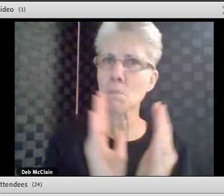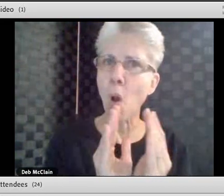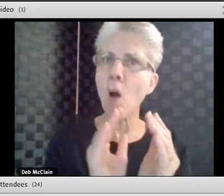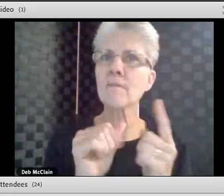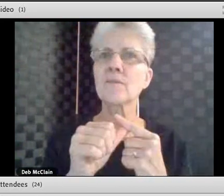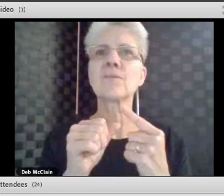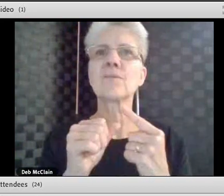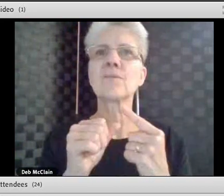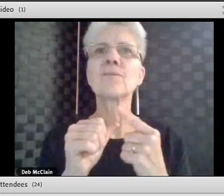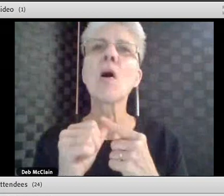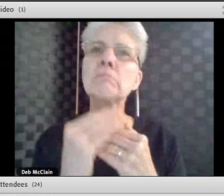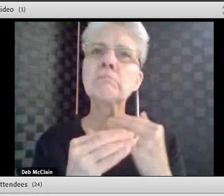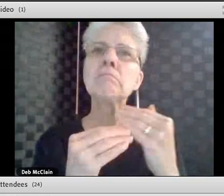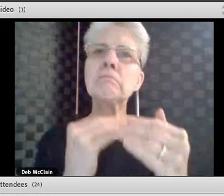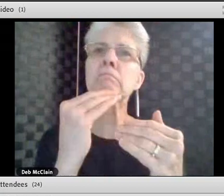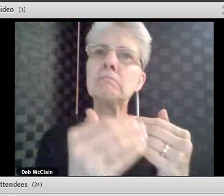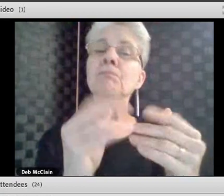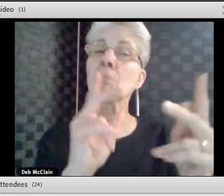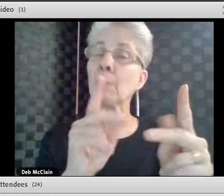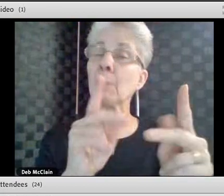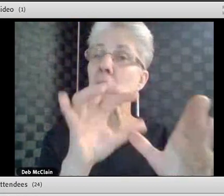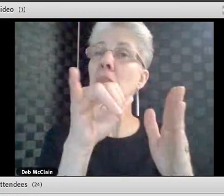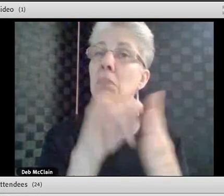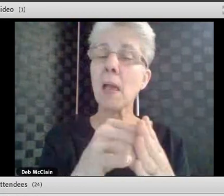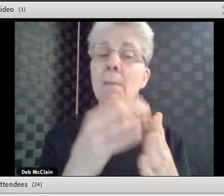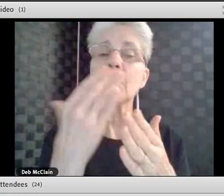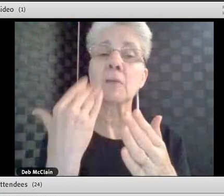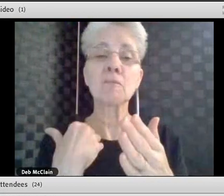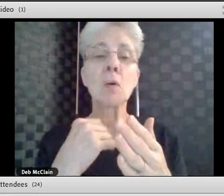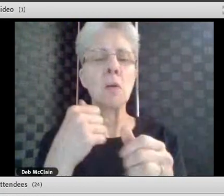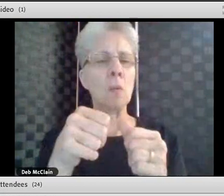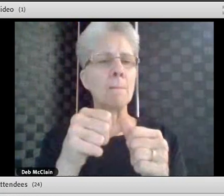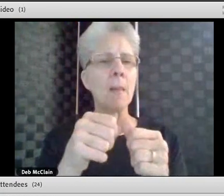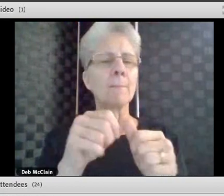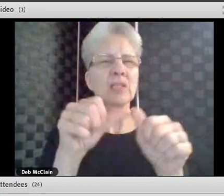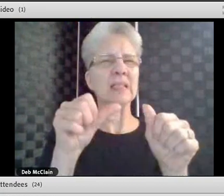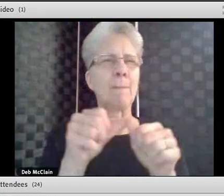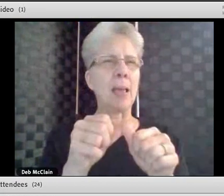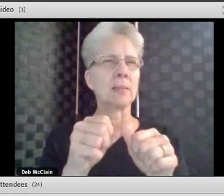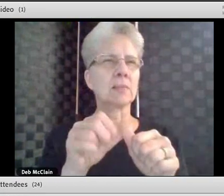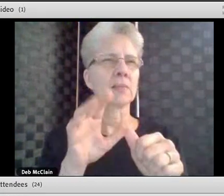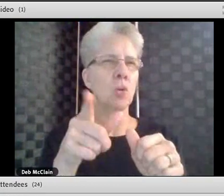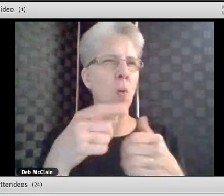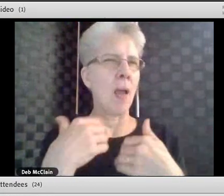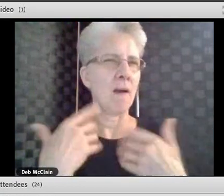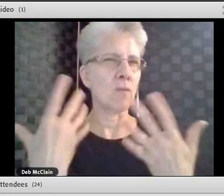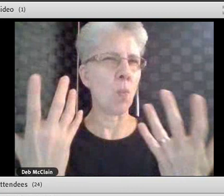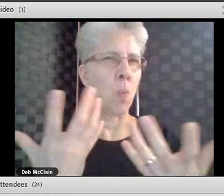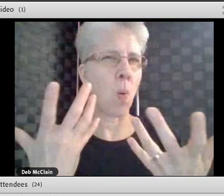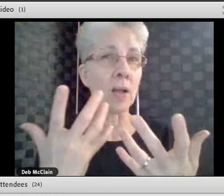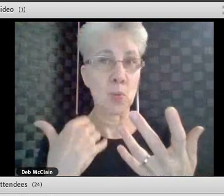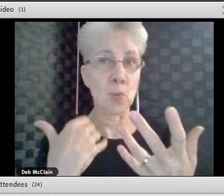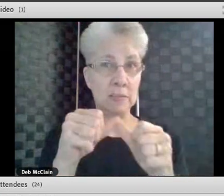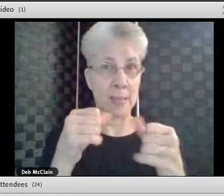It's okay to start small, and some places have done that. Another thing you need to keep in mind is your space,